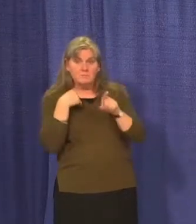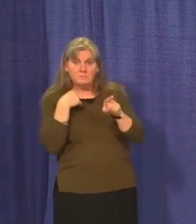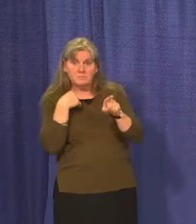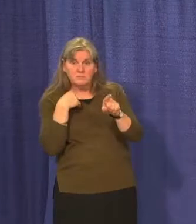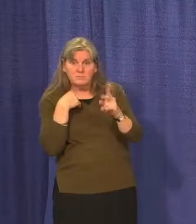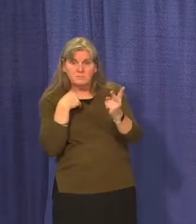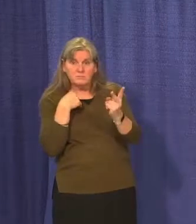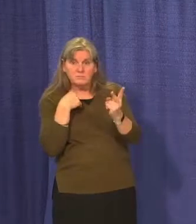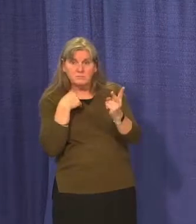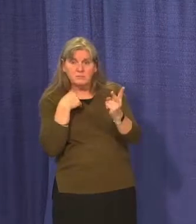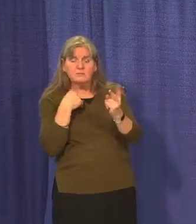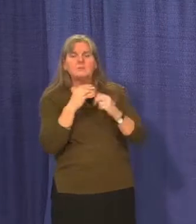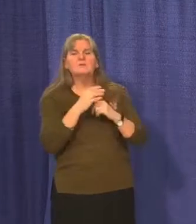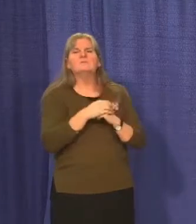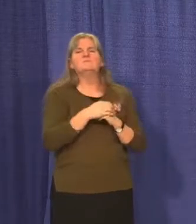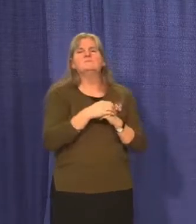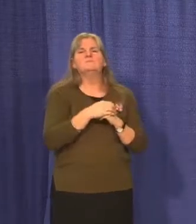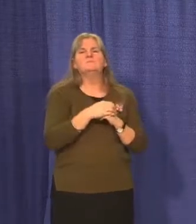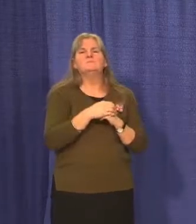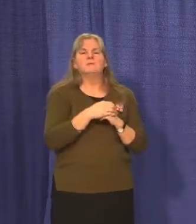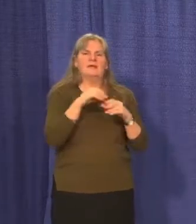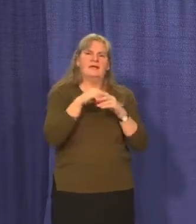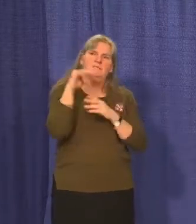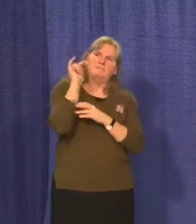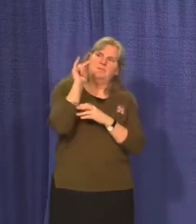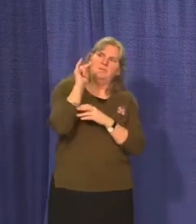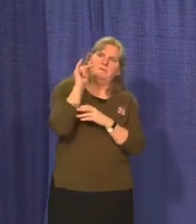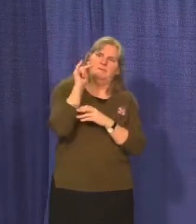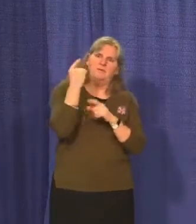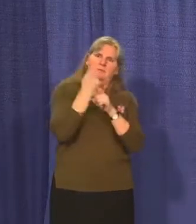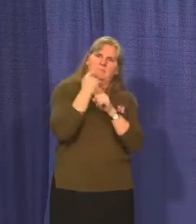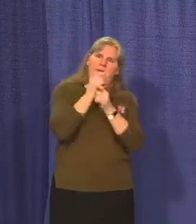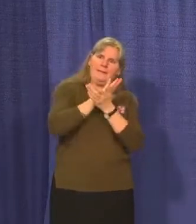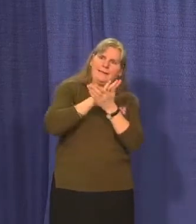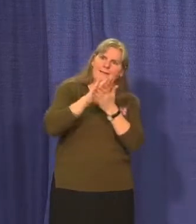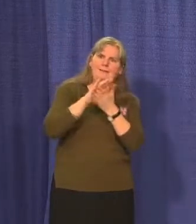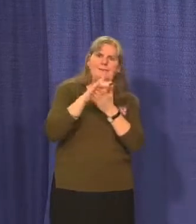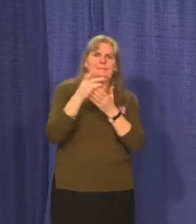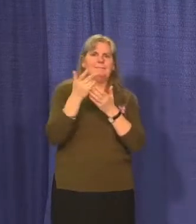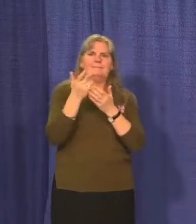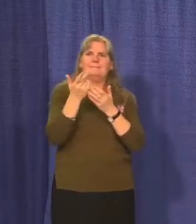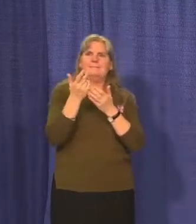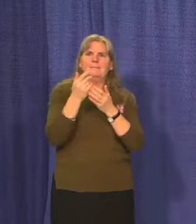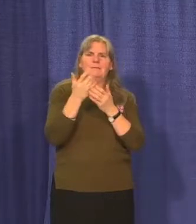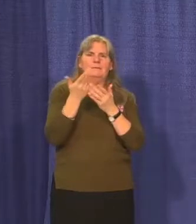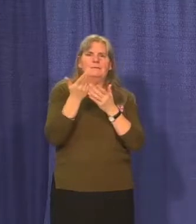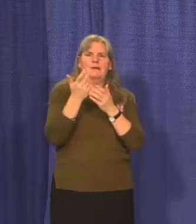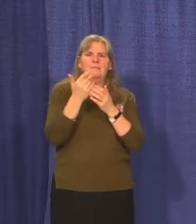have masks within the flight, were protocols maintained?